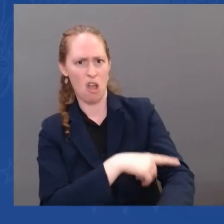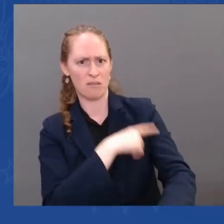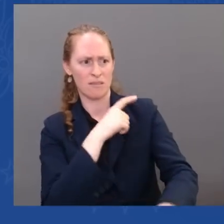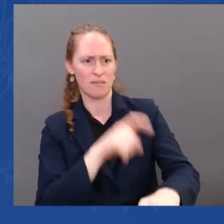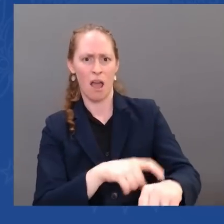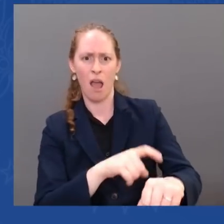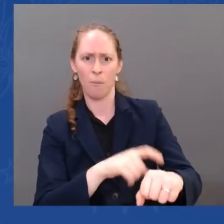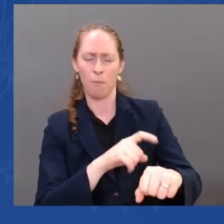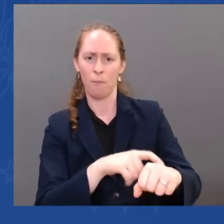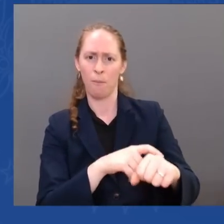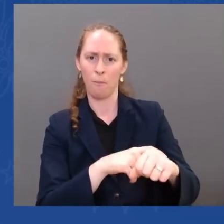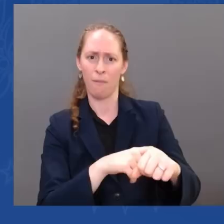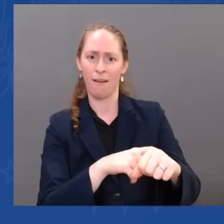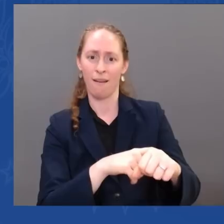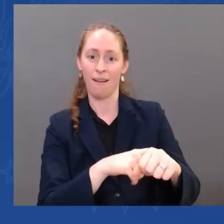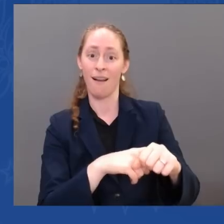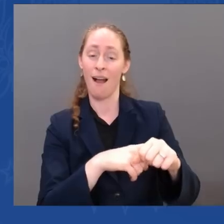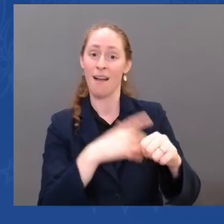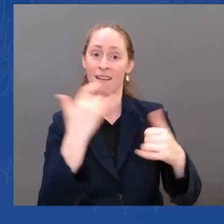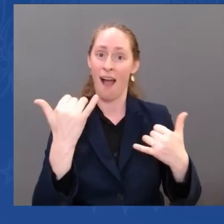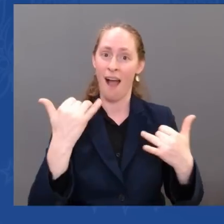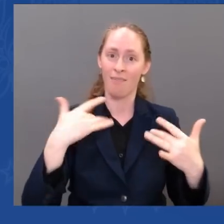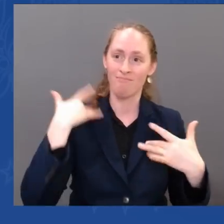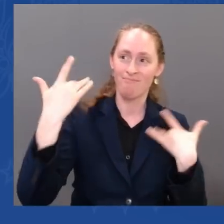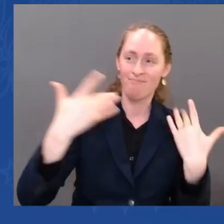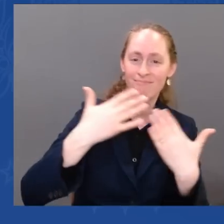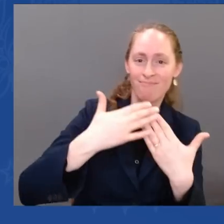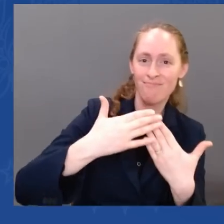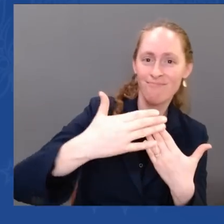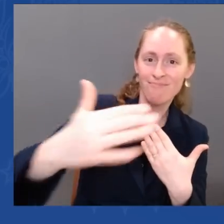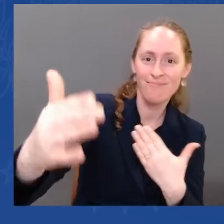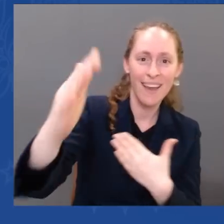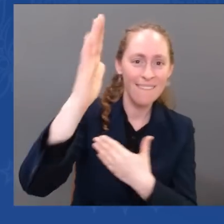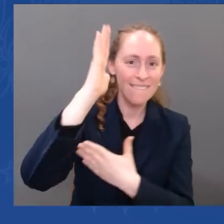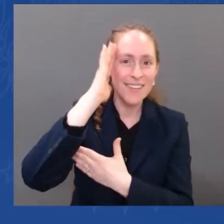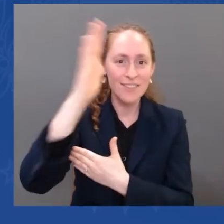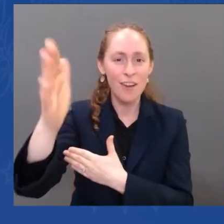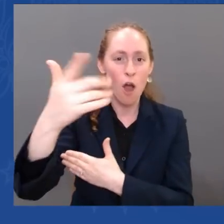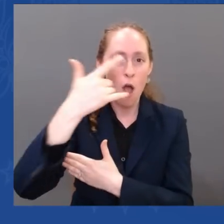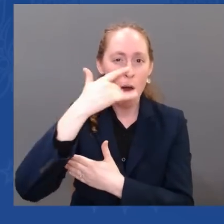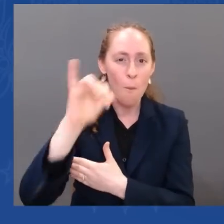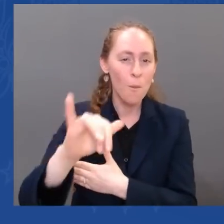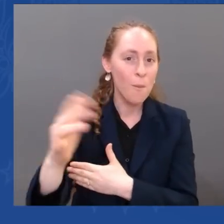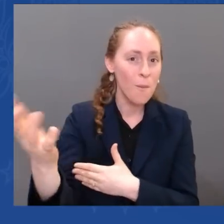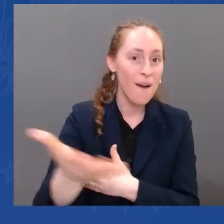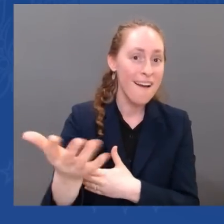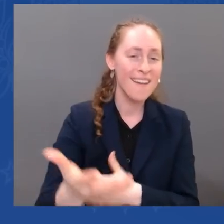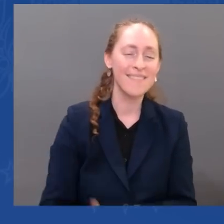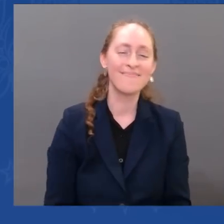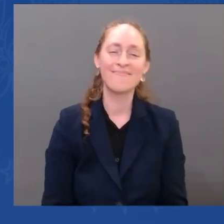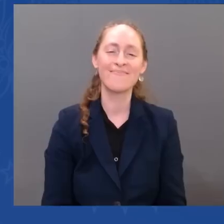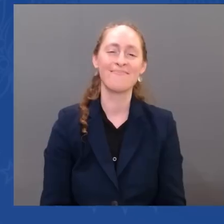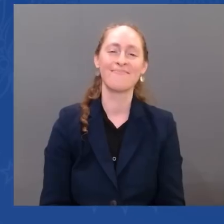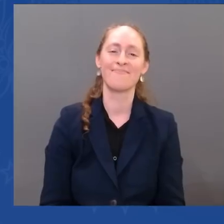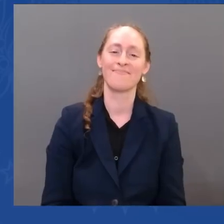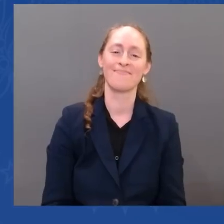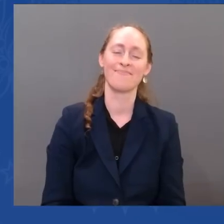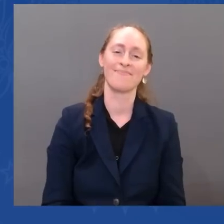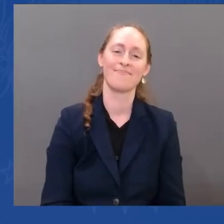I'm incredibly proud the first year of my presidency was able to be the first year of the next 100 years of relations